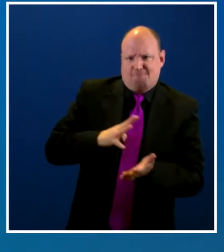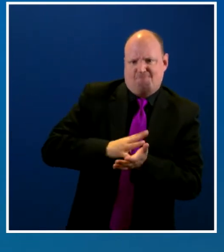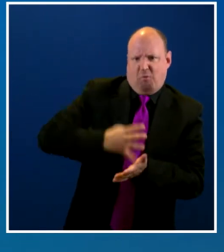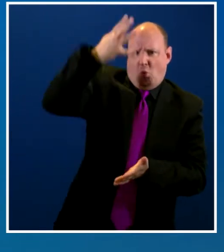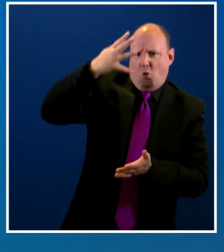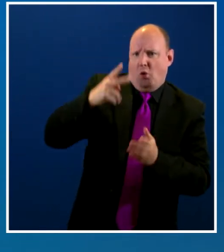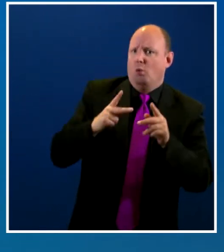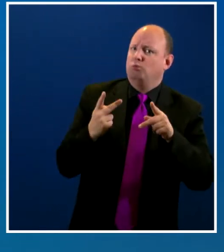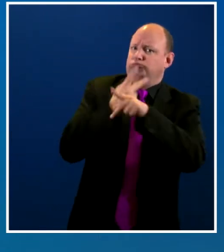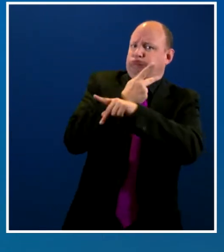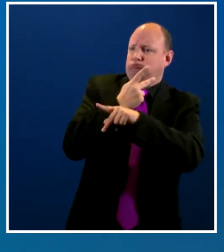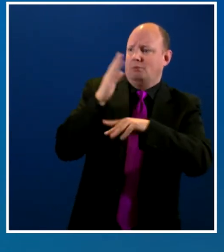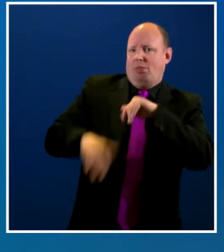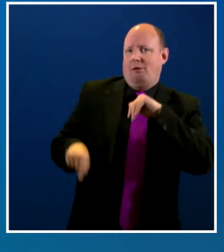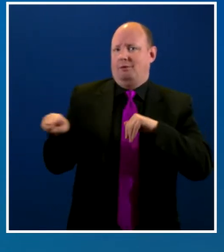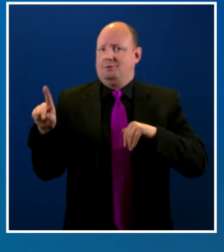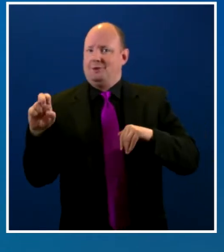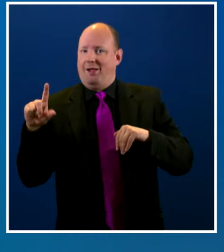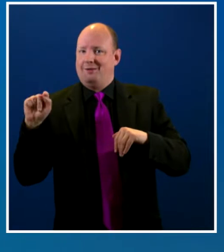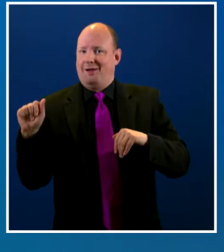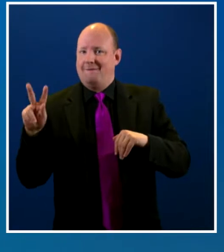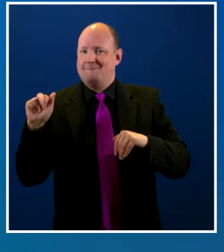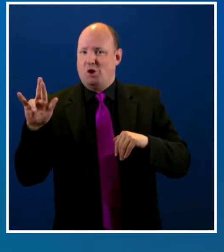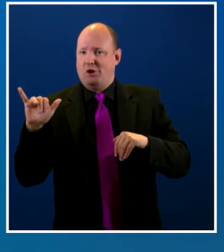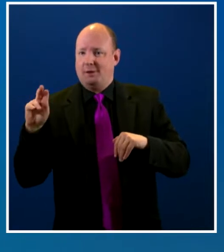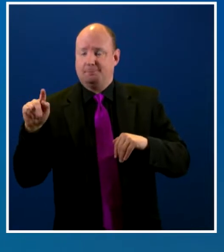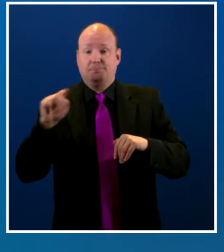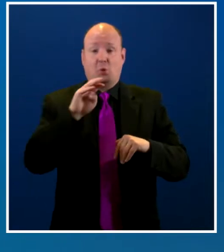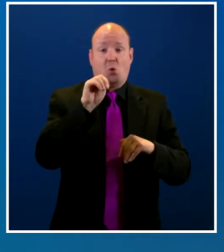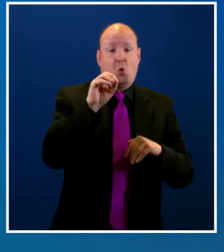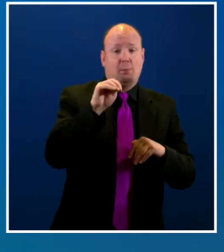With a highly contagious Omicron variant still overwhelming our